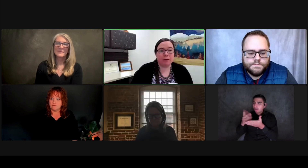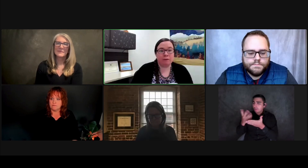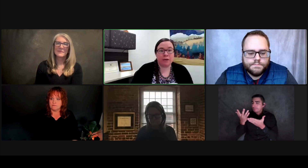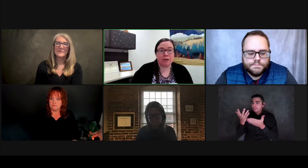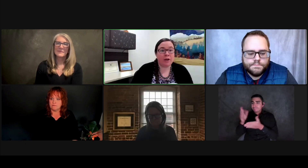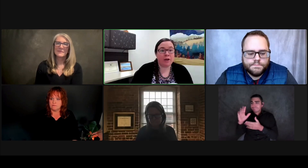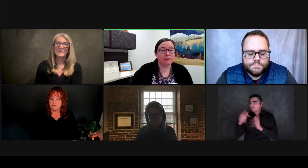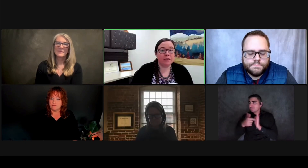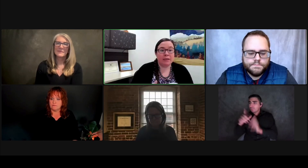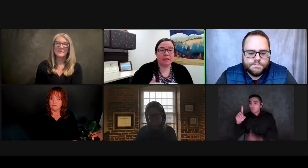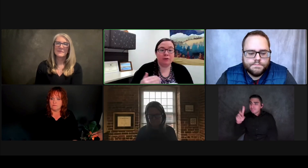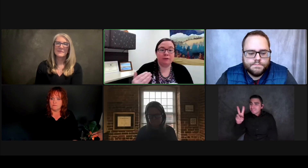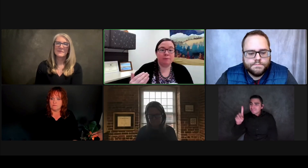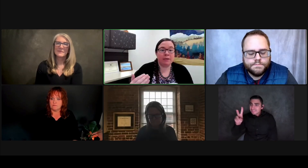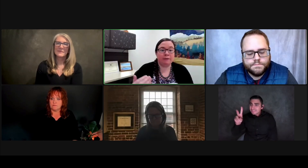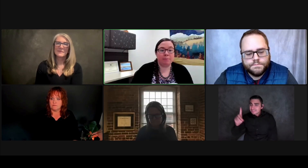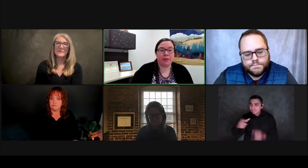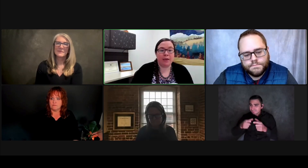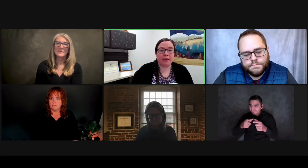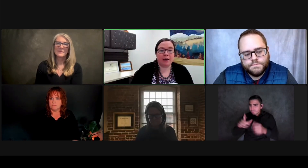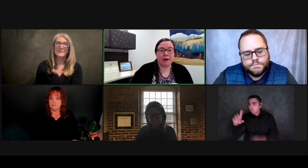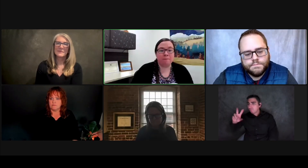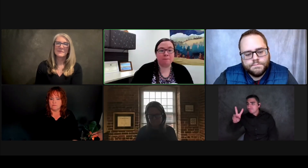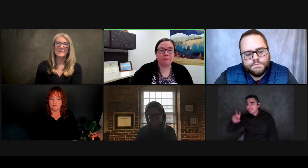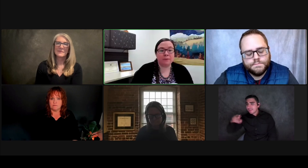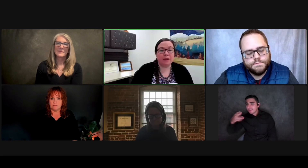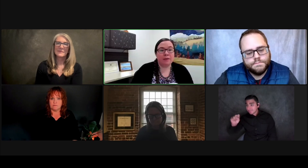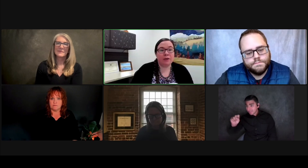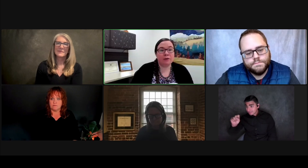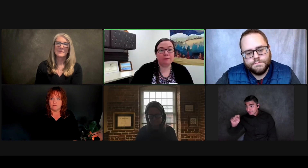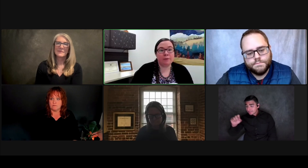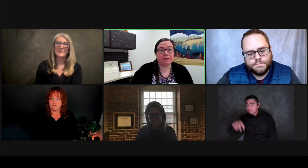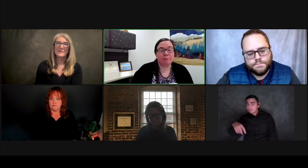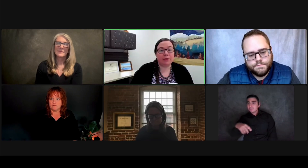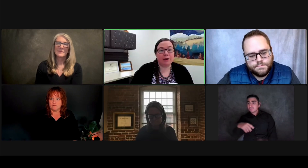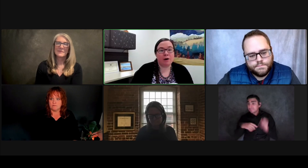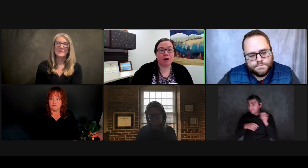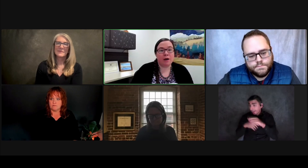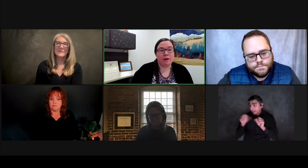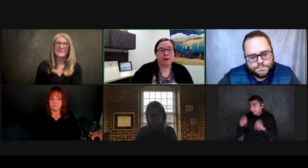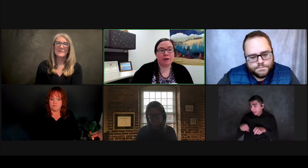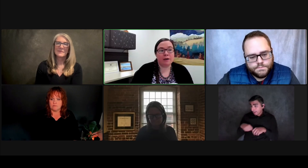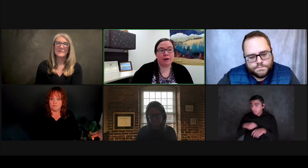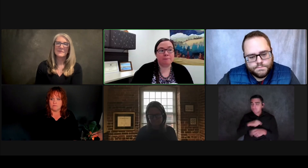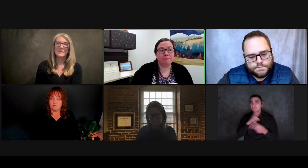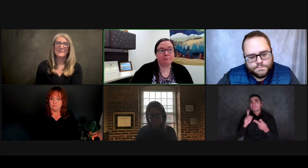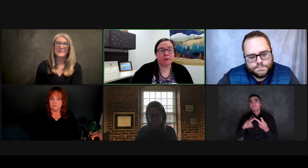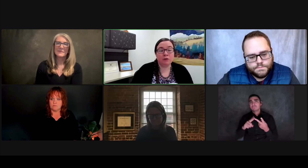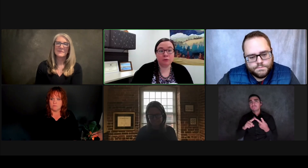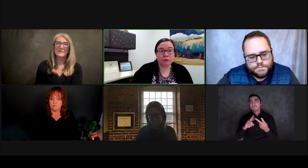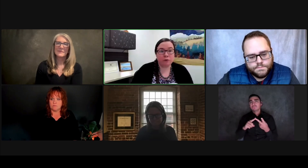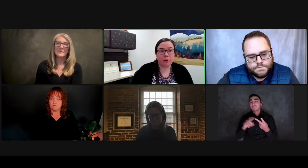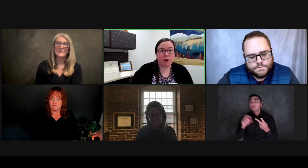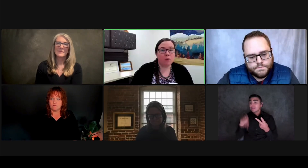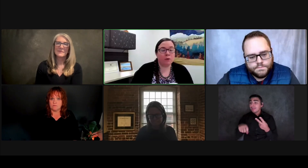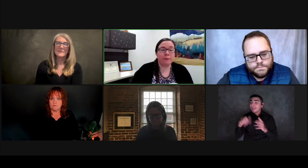like a DVD or VHS. They could submit something-- they could submit something on YouTube